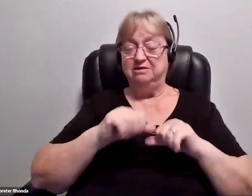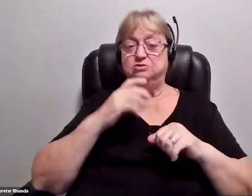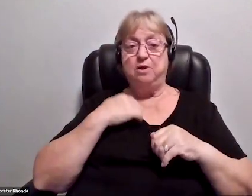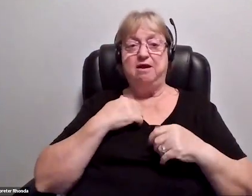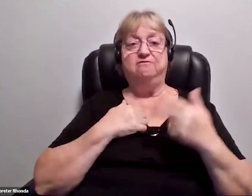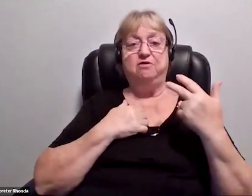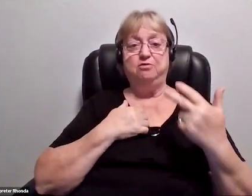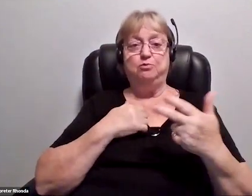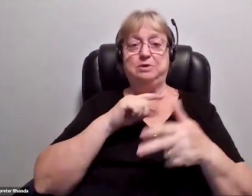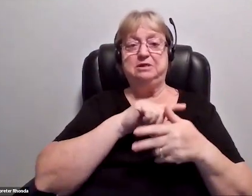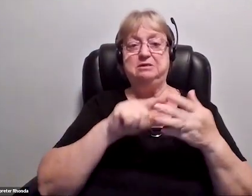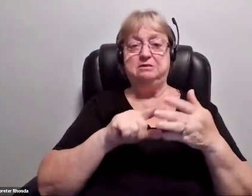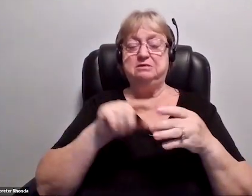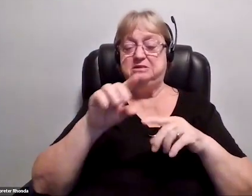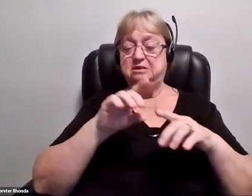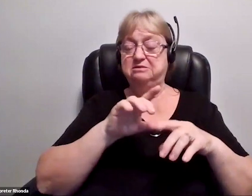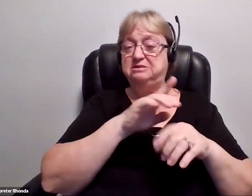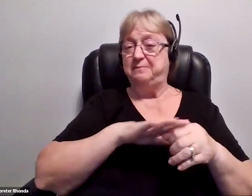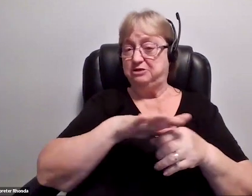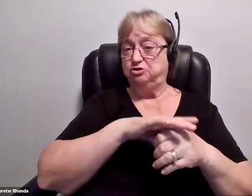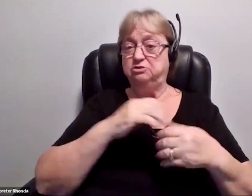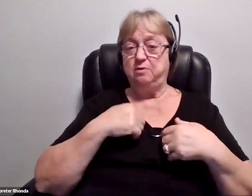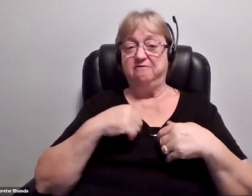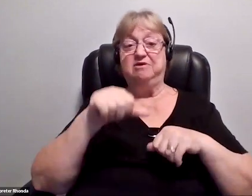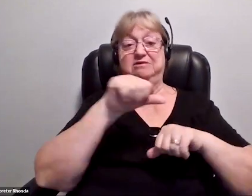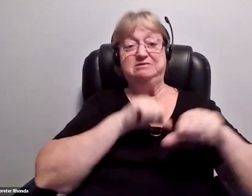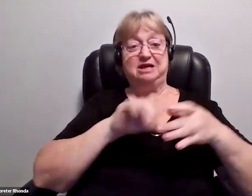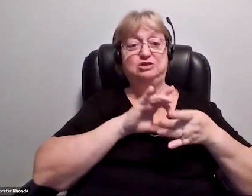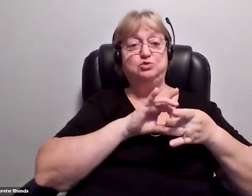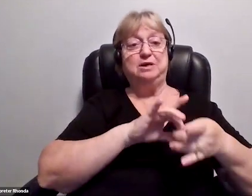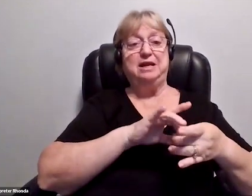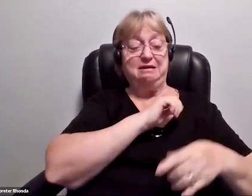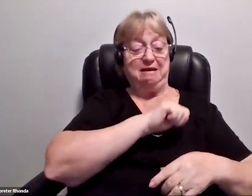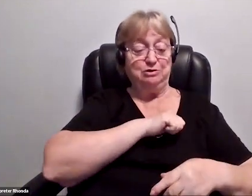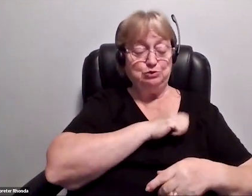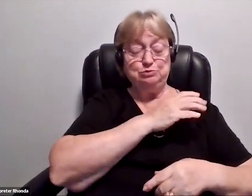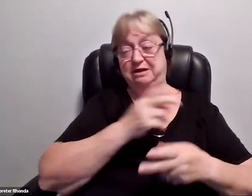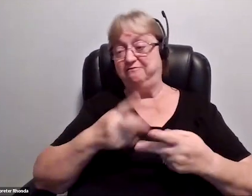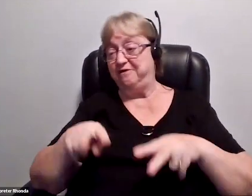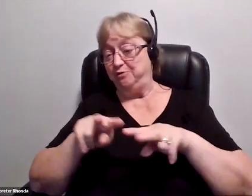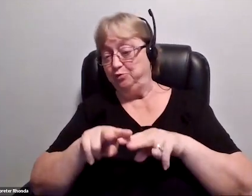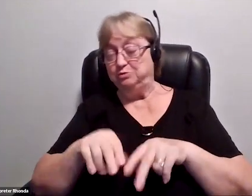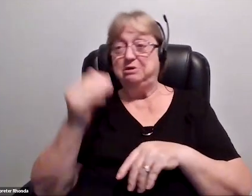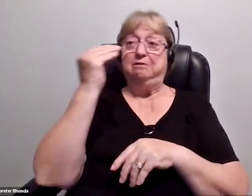There is science literacy, science-related attitude and values, knowledge about transferability of science,